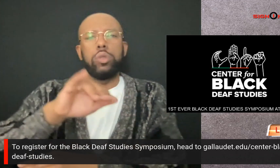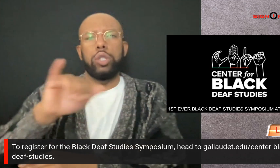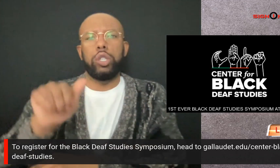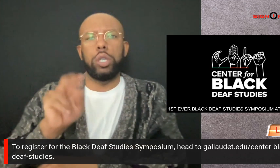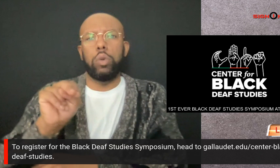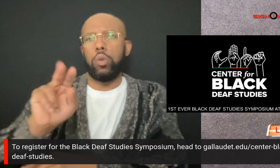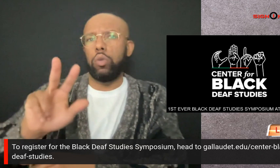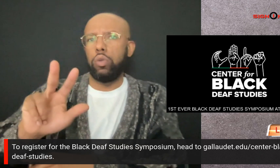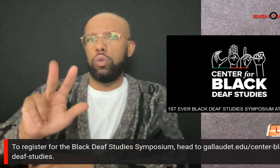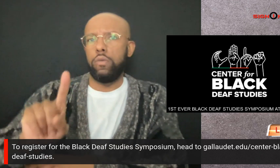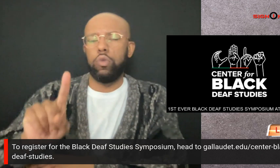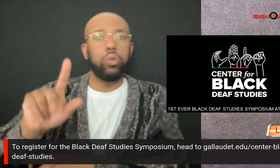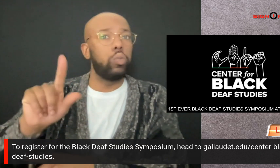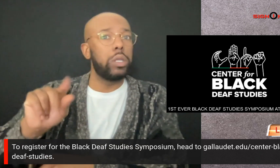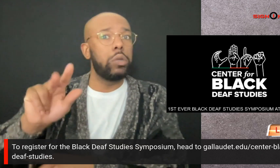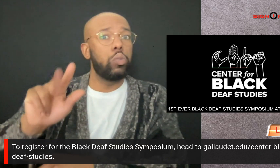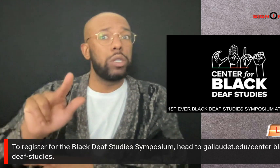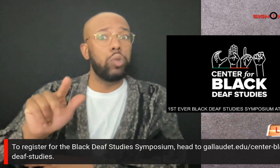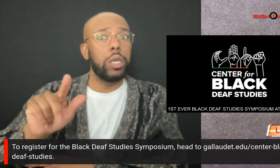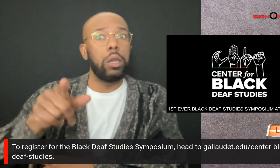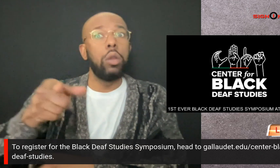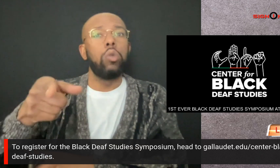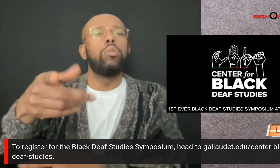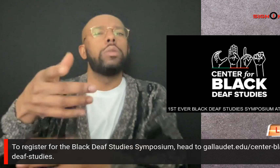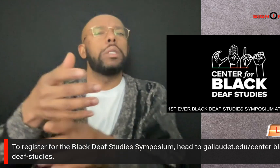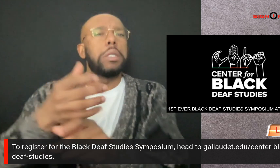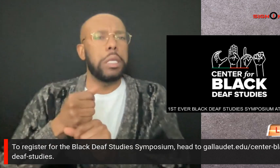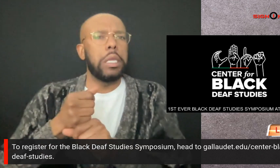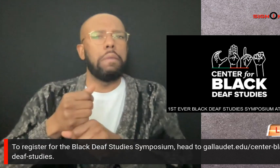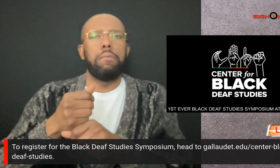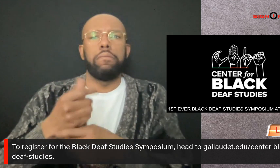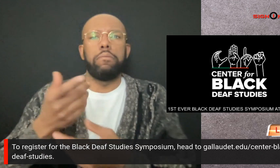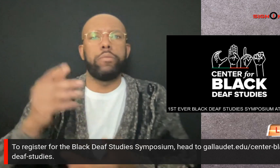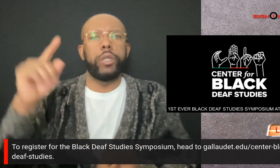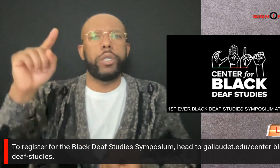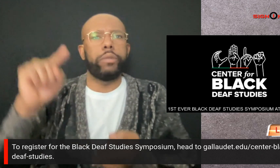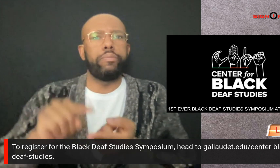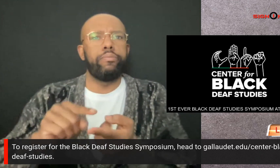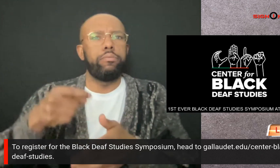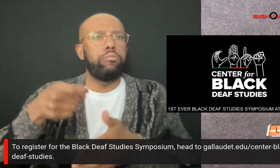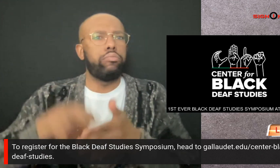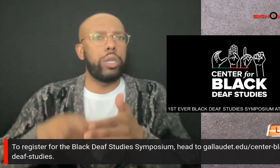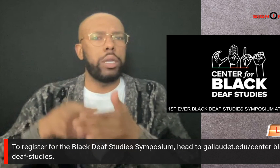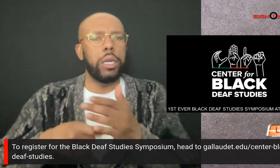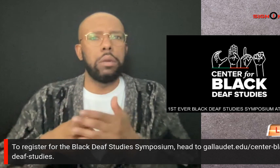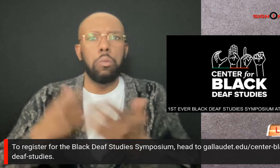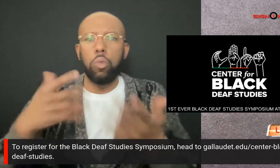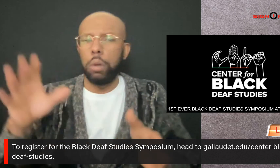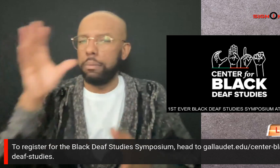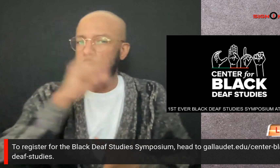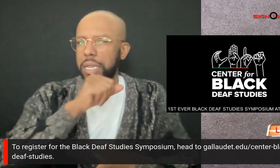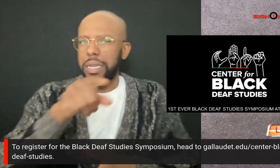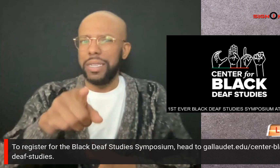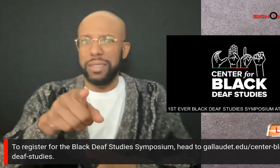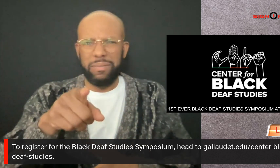if you register before January 31, 2023 you will receive the earlybird special rate